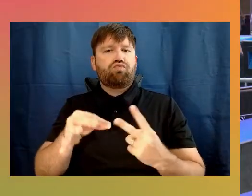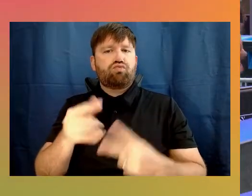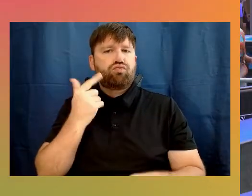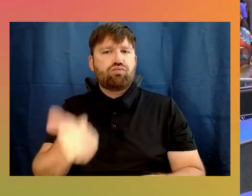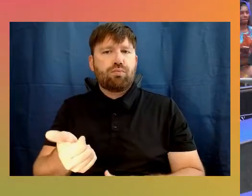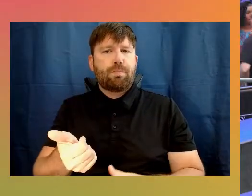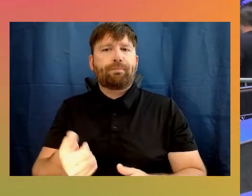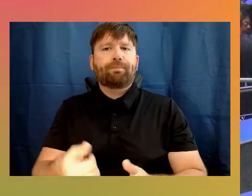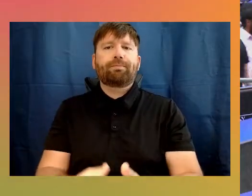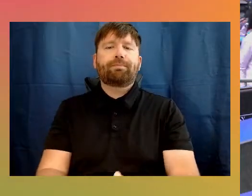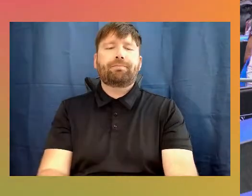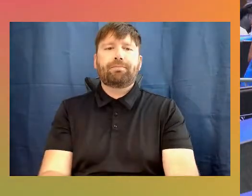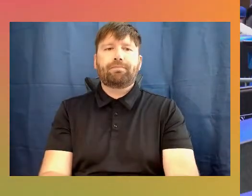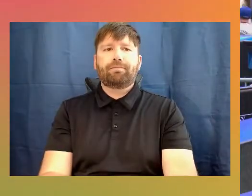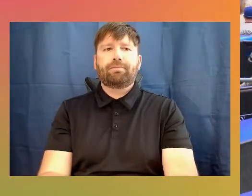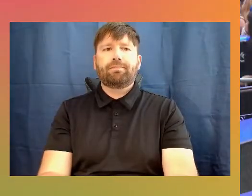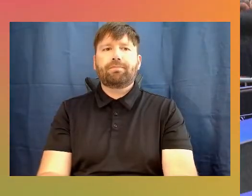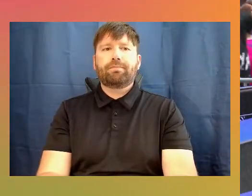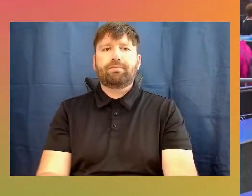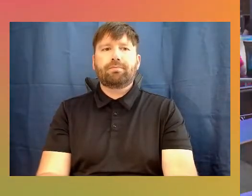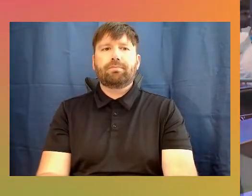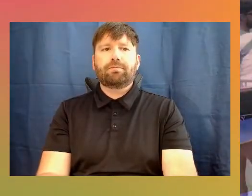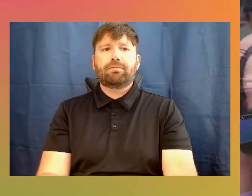VINYASA.